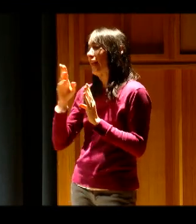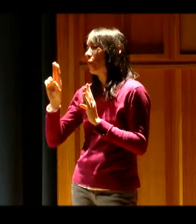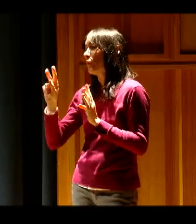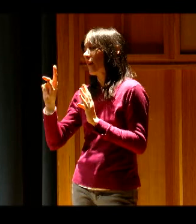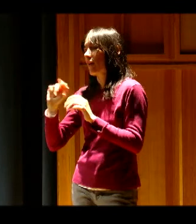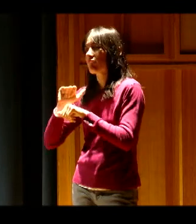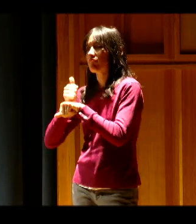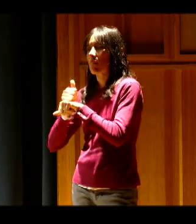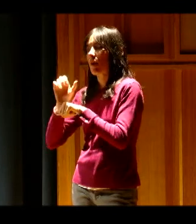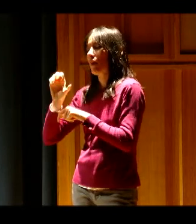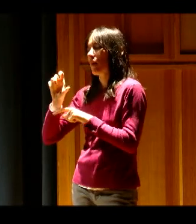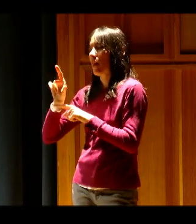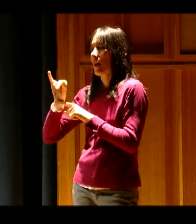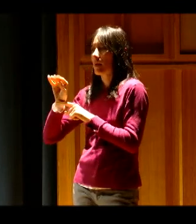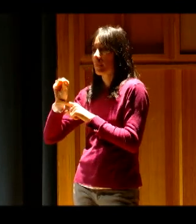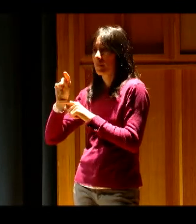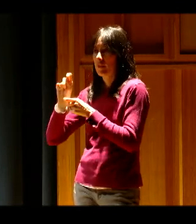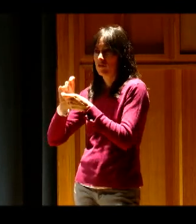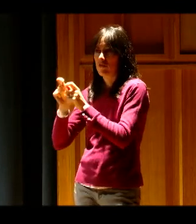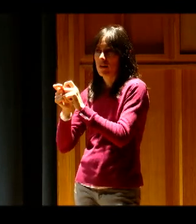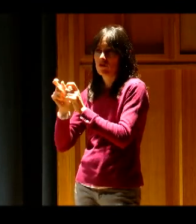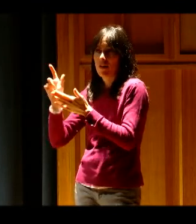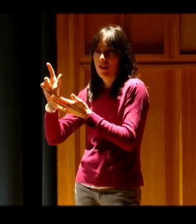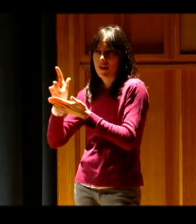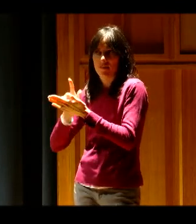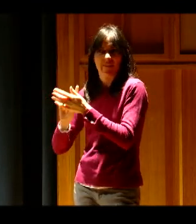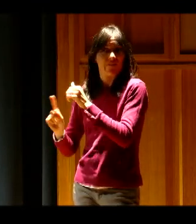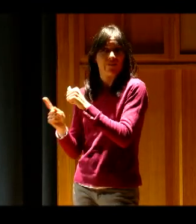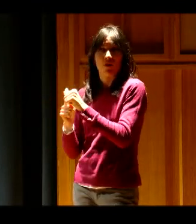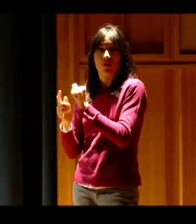We were the first country in the world to have a climate change act.